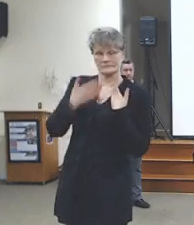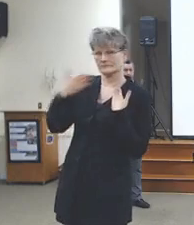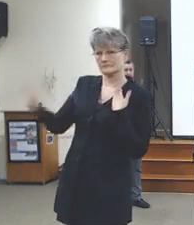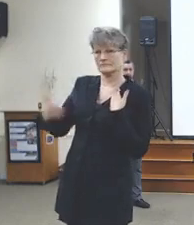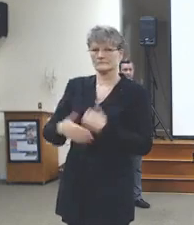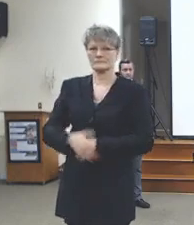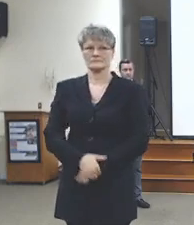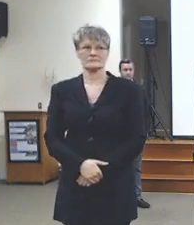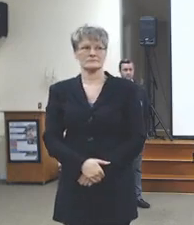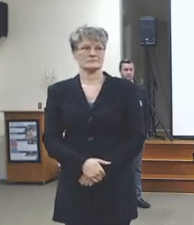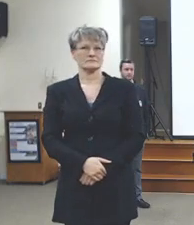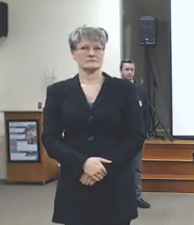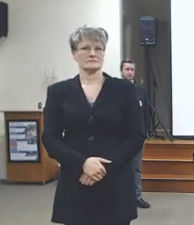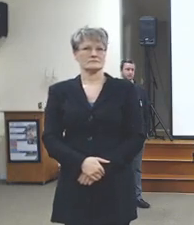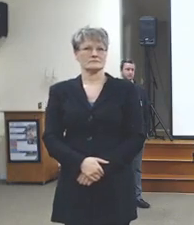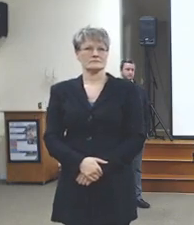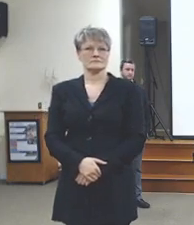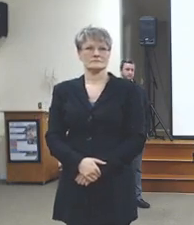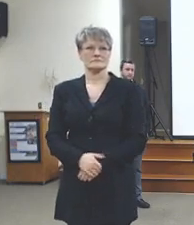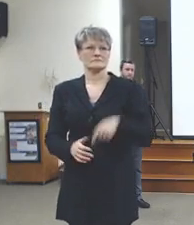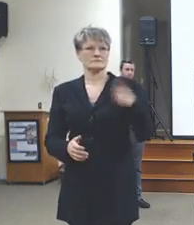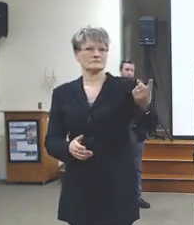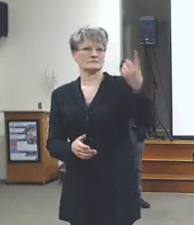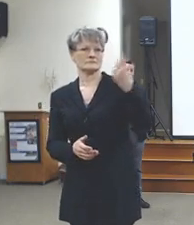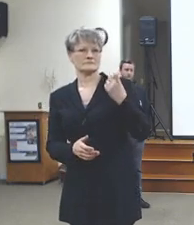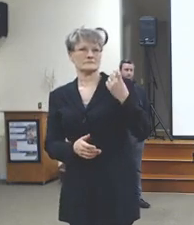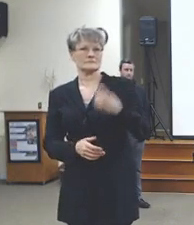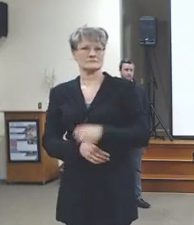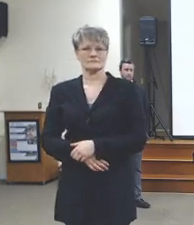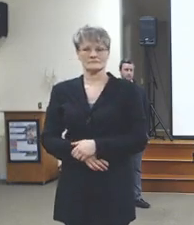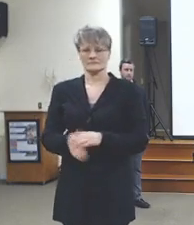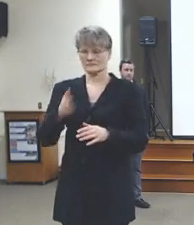My question is a lot like Mike's previous question, but I like Mike,